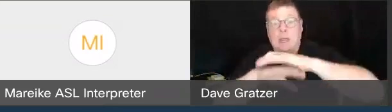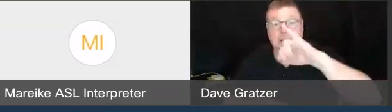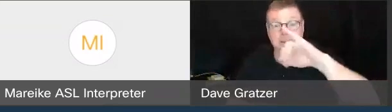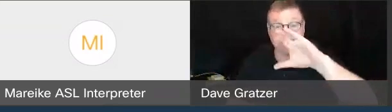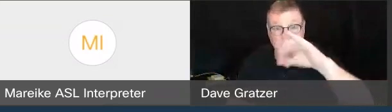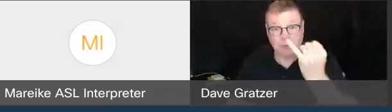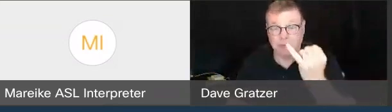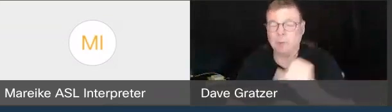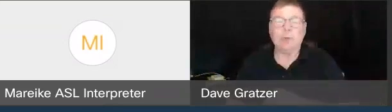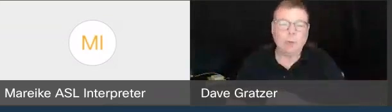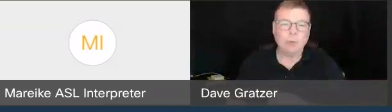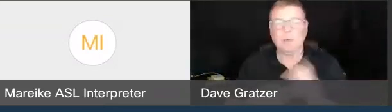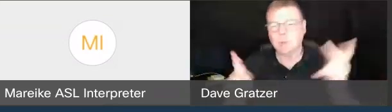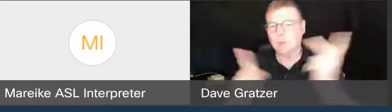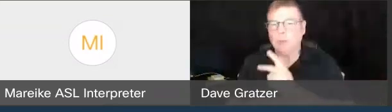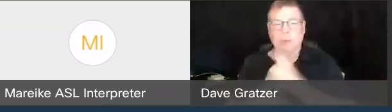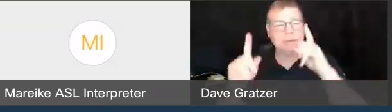they become more complex, more difficult to serve.